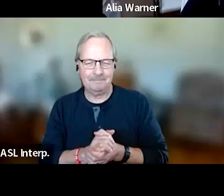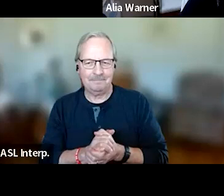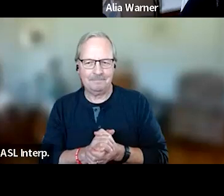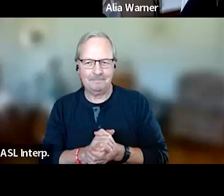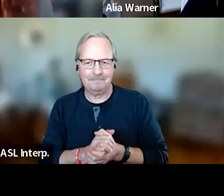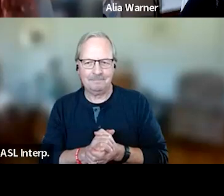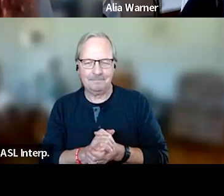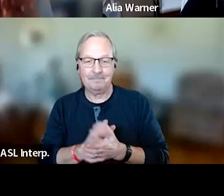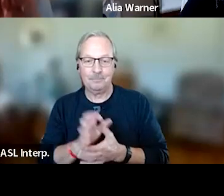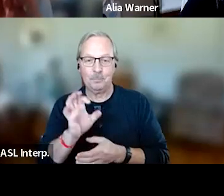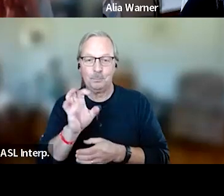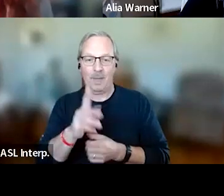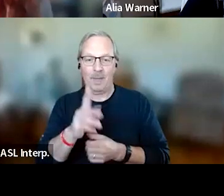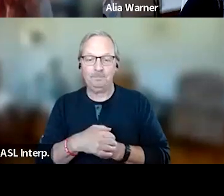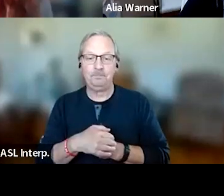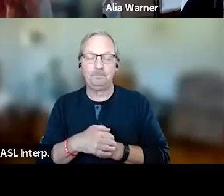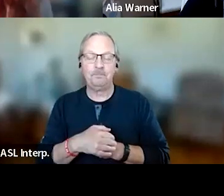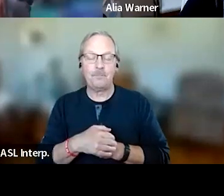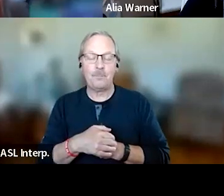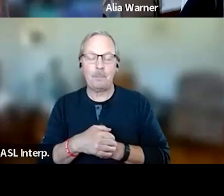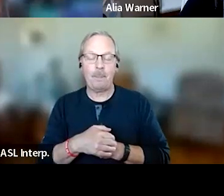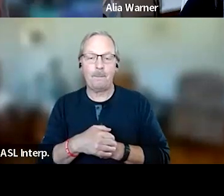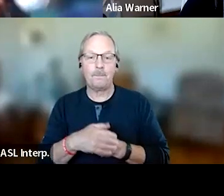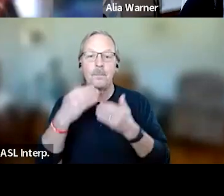All right, so, thank you all for listening.